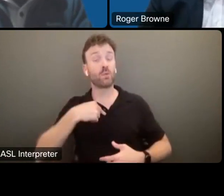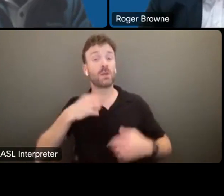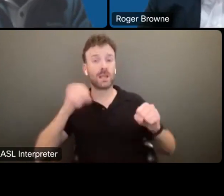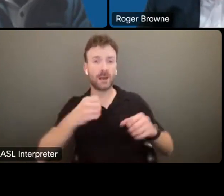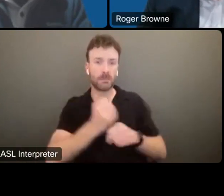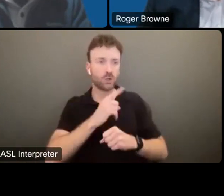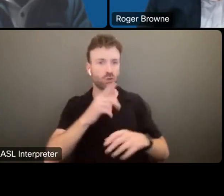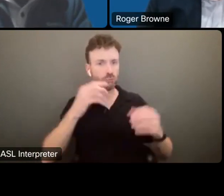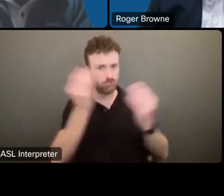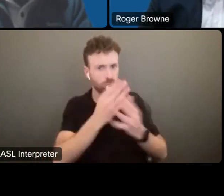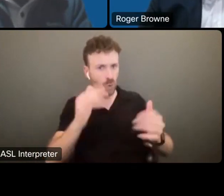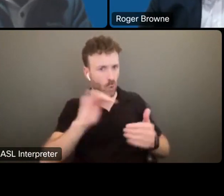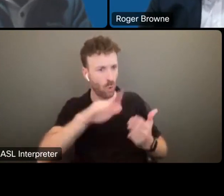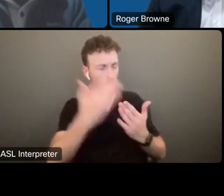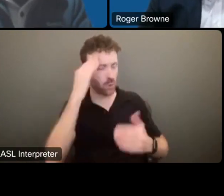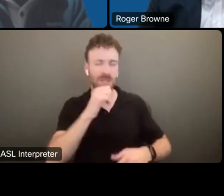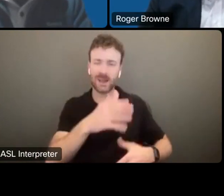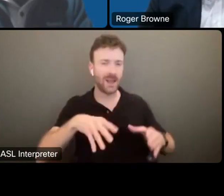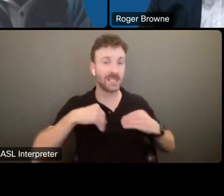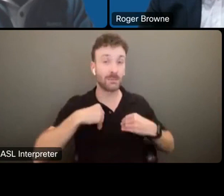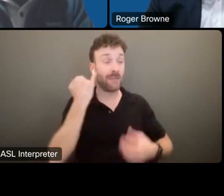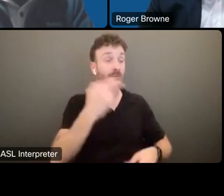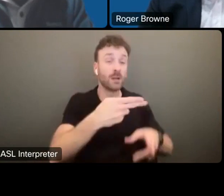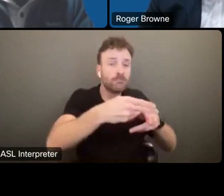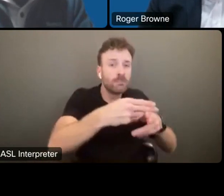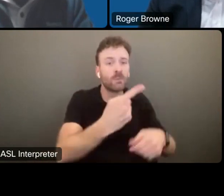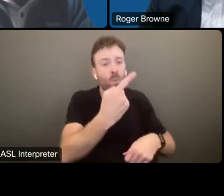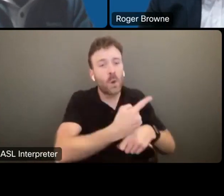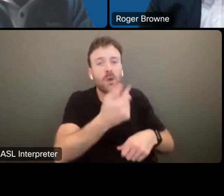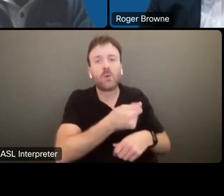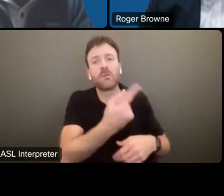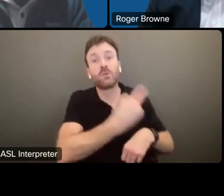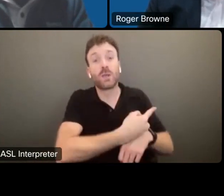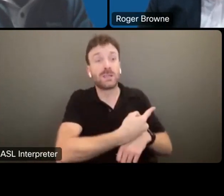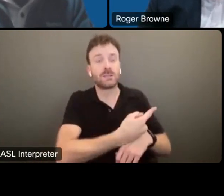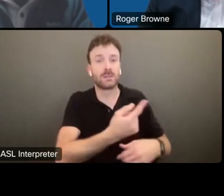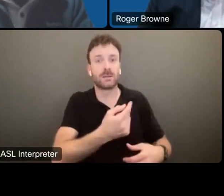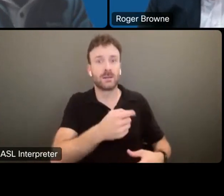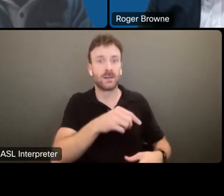there for a week or a few days, from the perspective of residents, it's every single day.